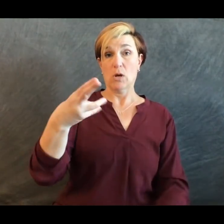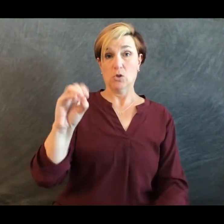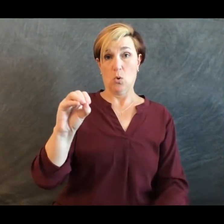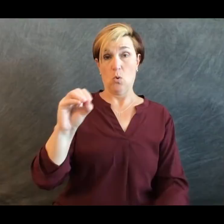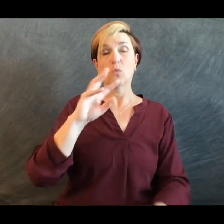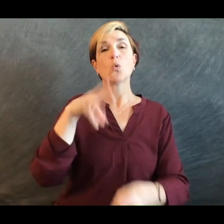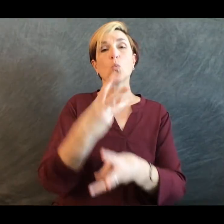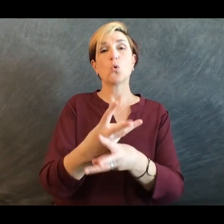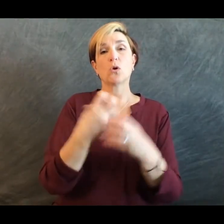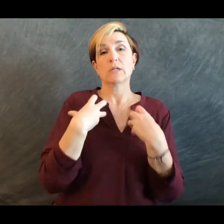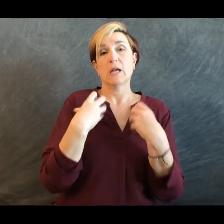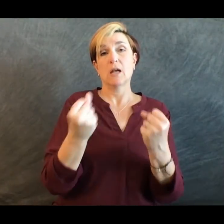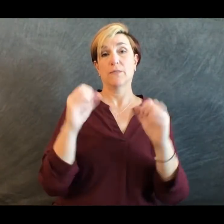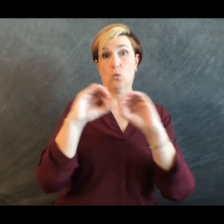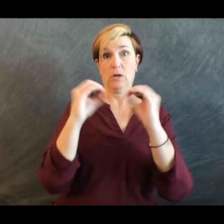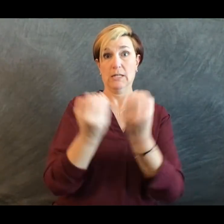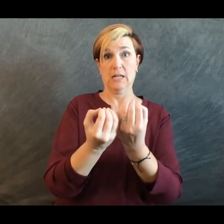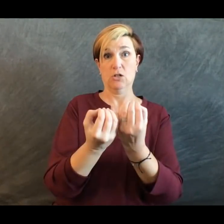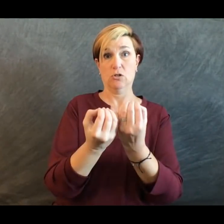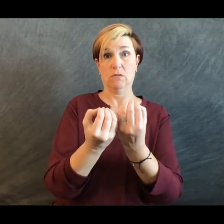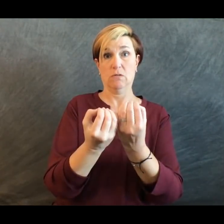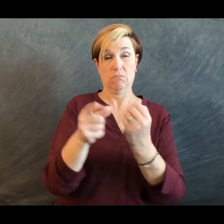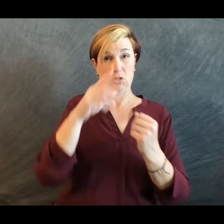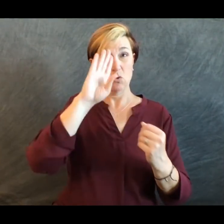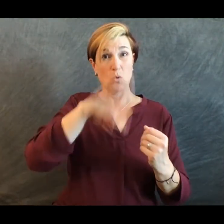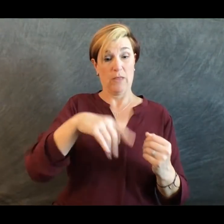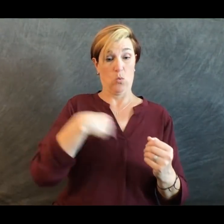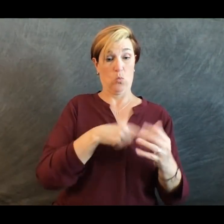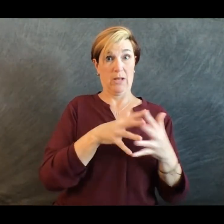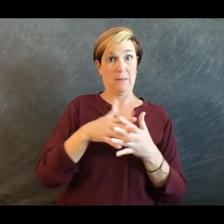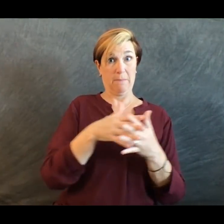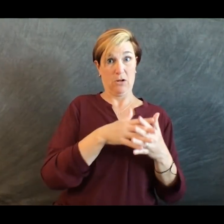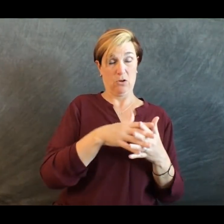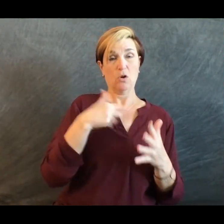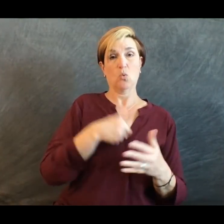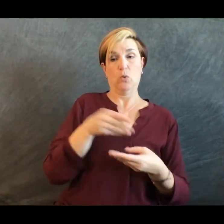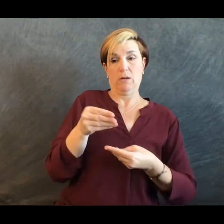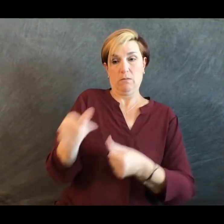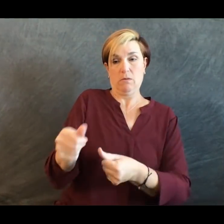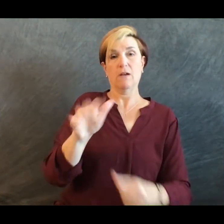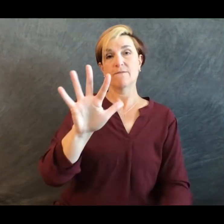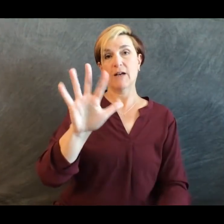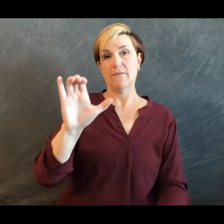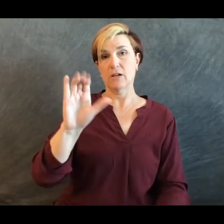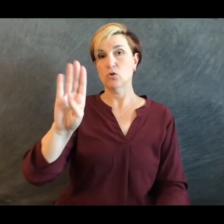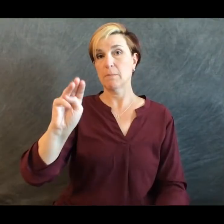know we give them approximately five hundred million dollars a year and we're